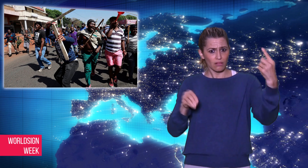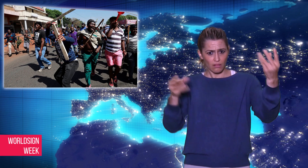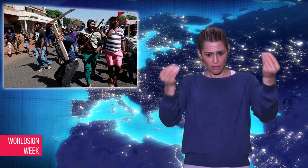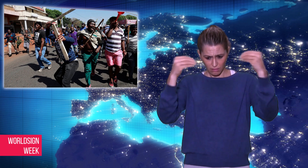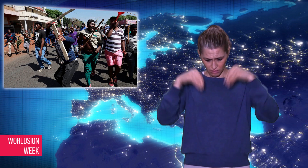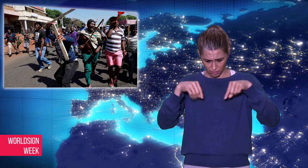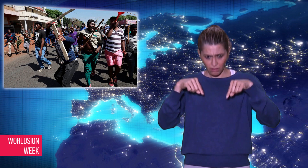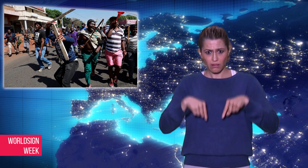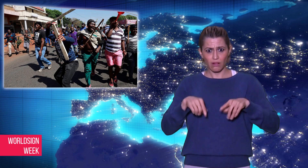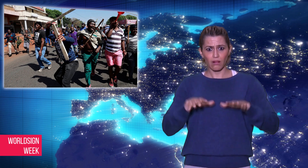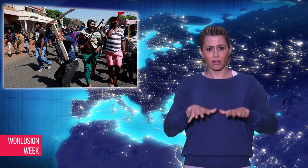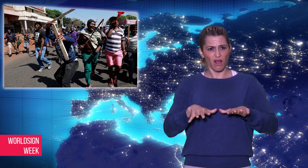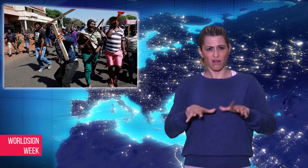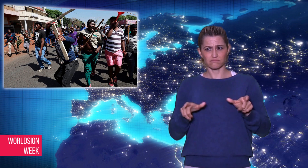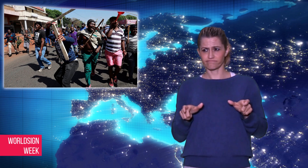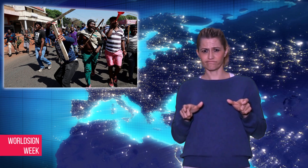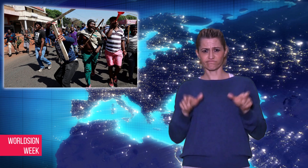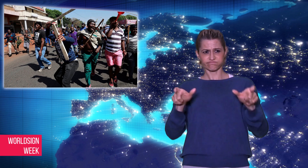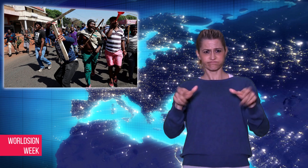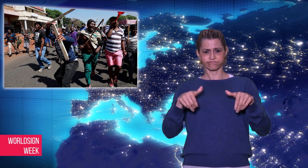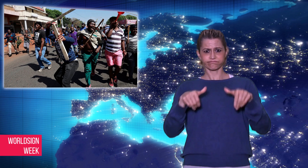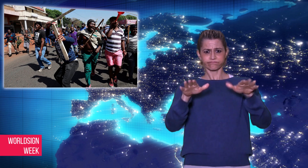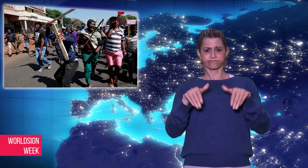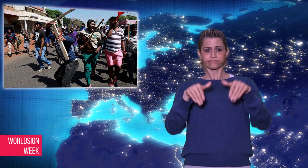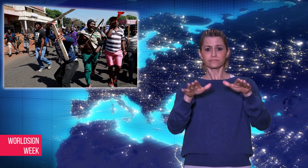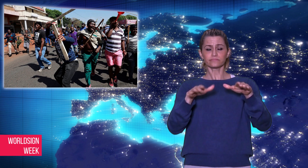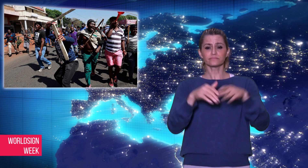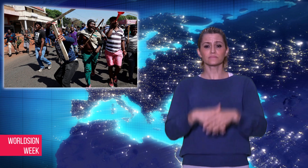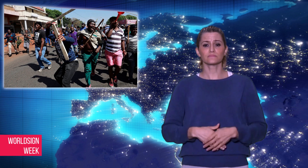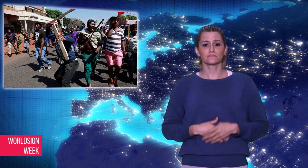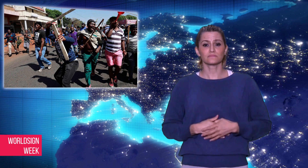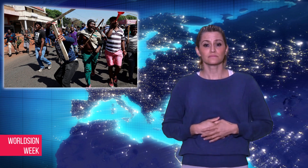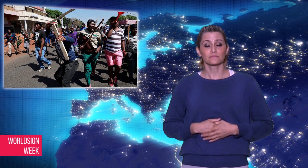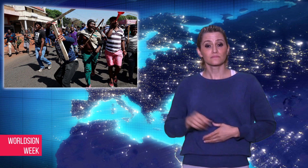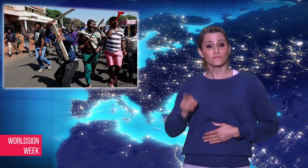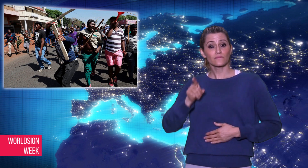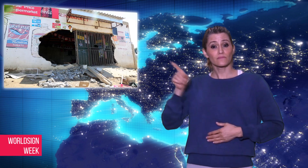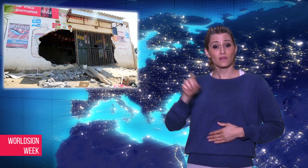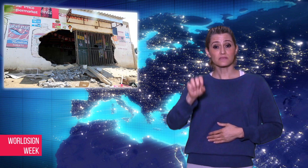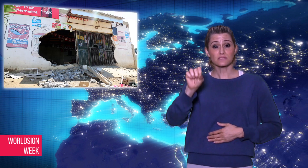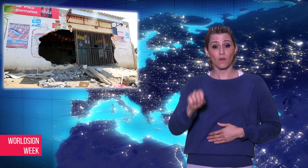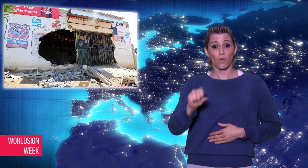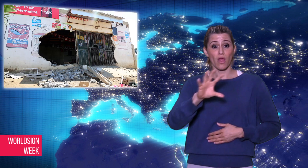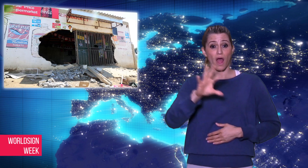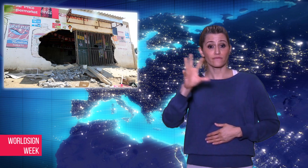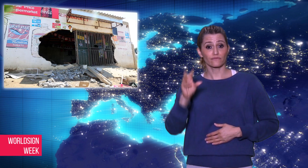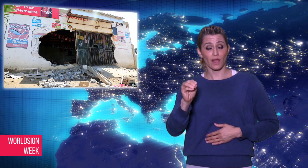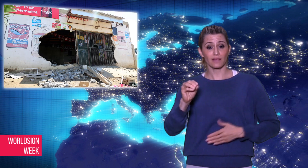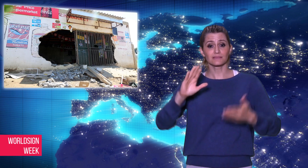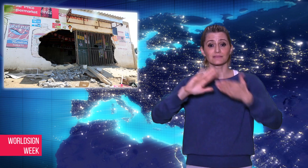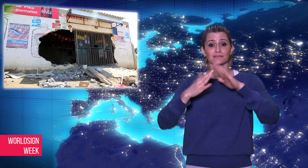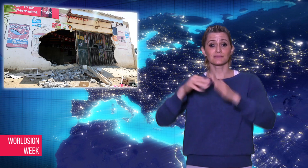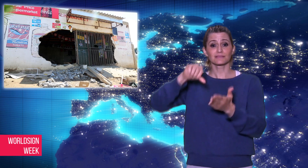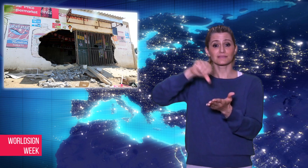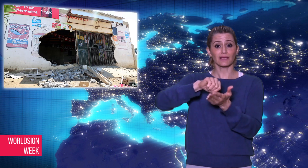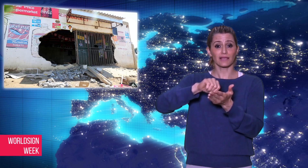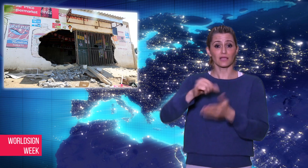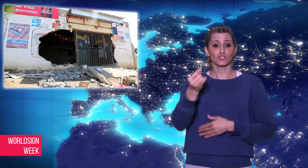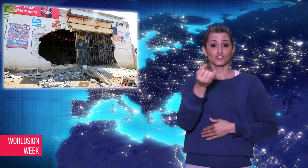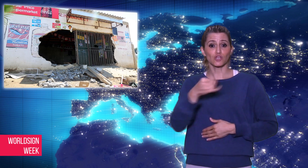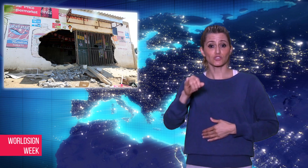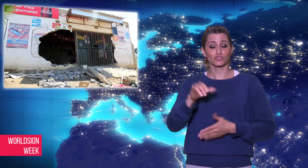and many people were injured.